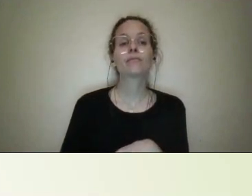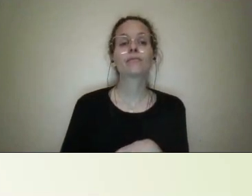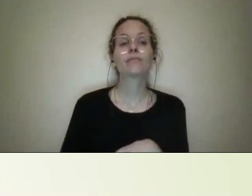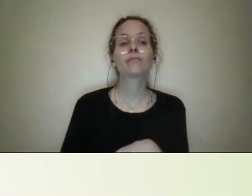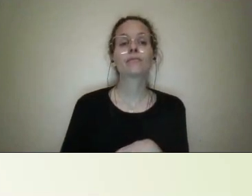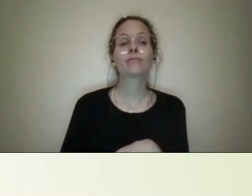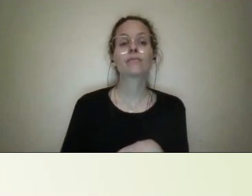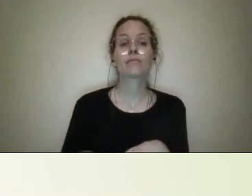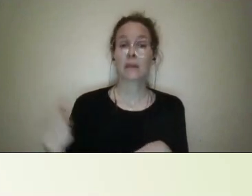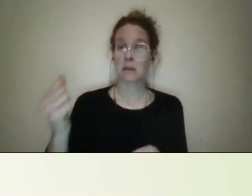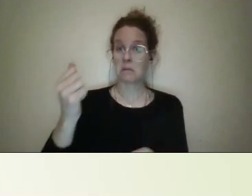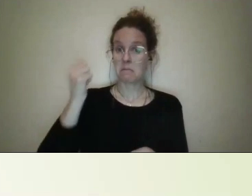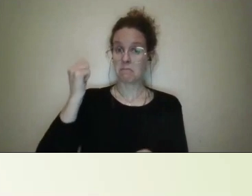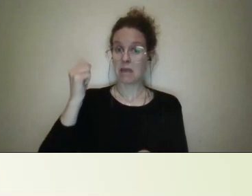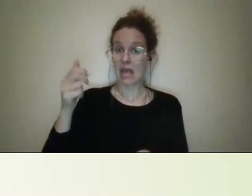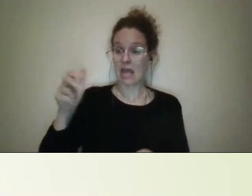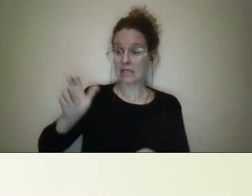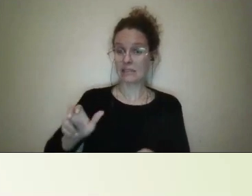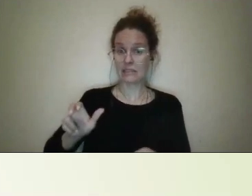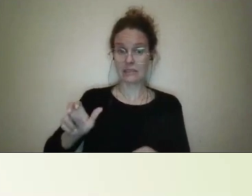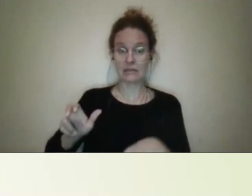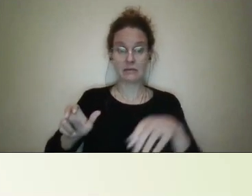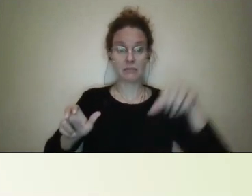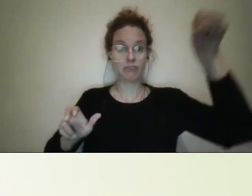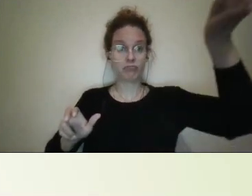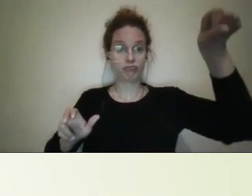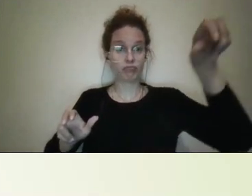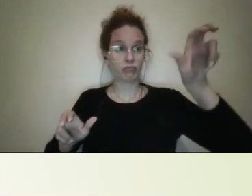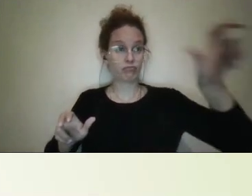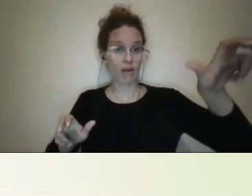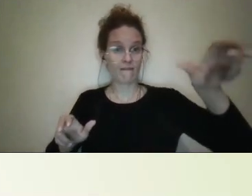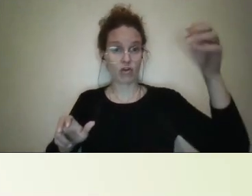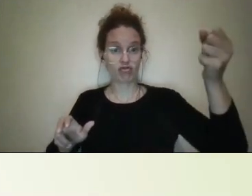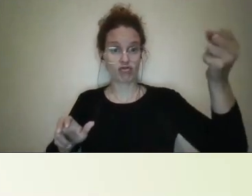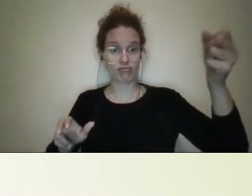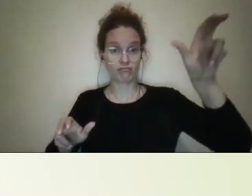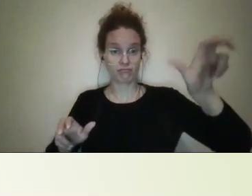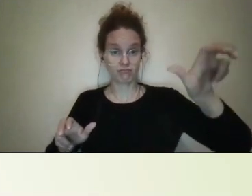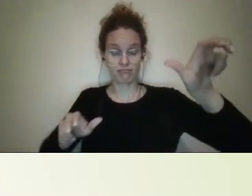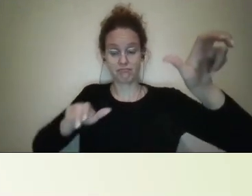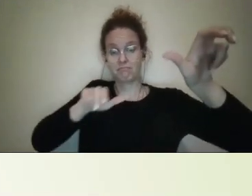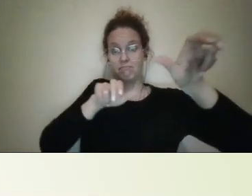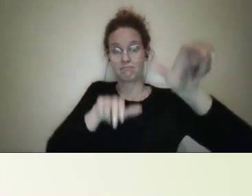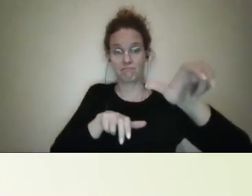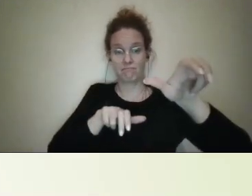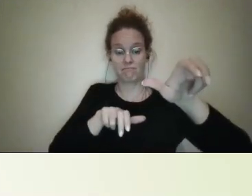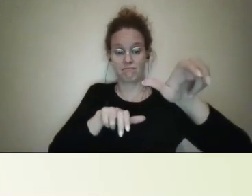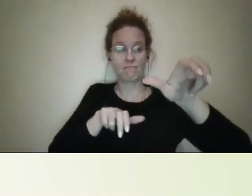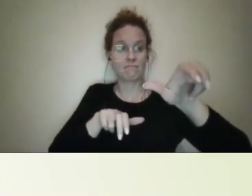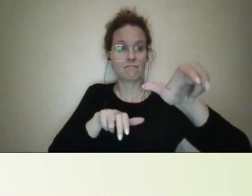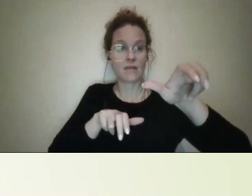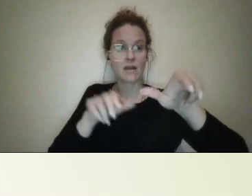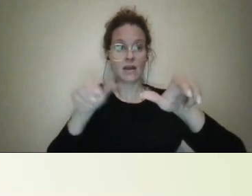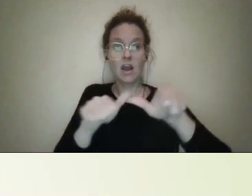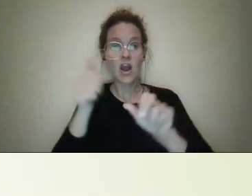the back seat on the passenger side, I was not able to interact with other people in the car.